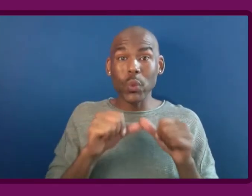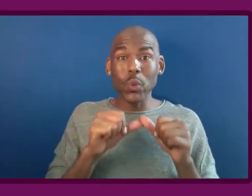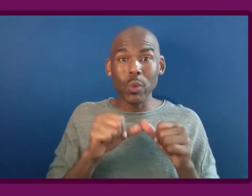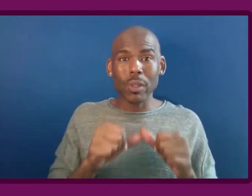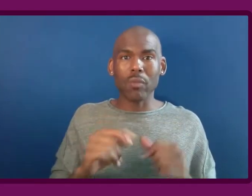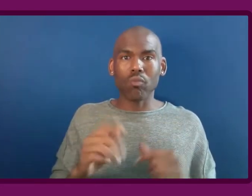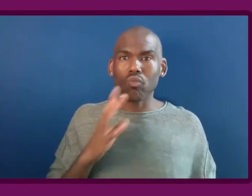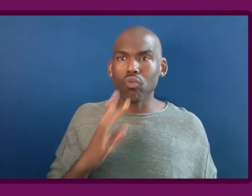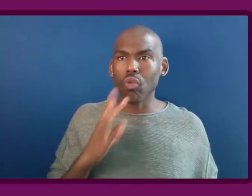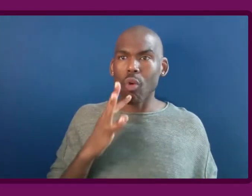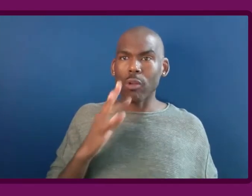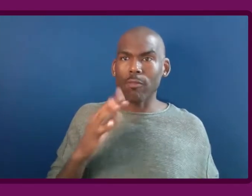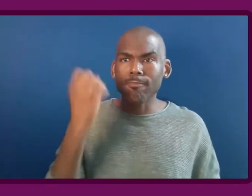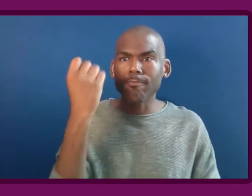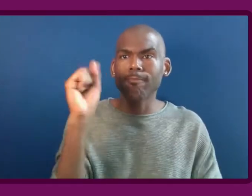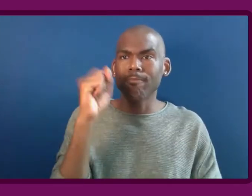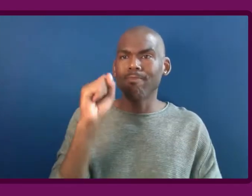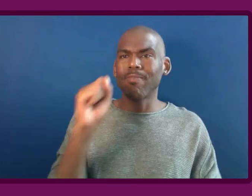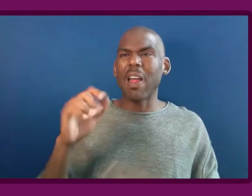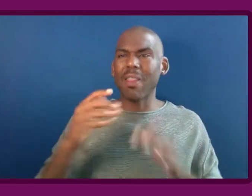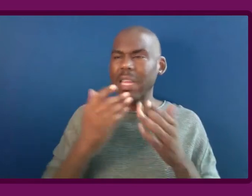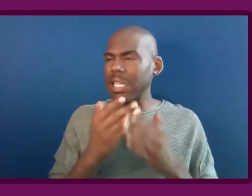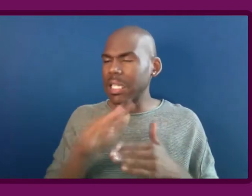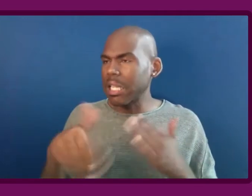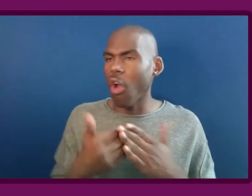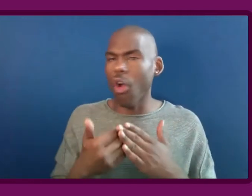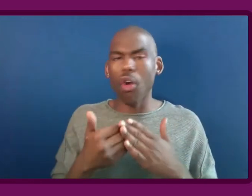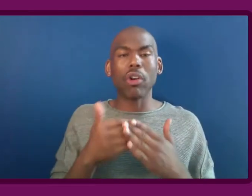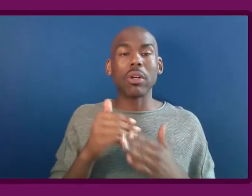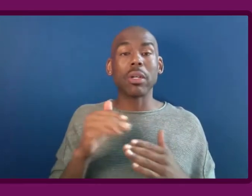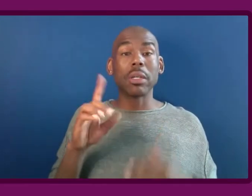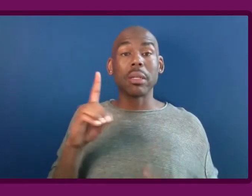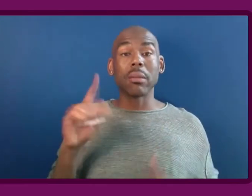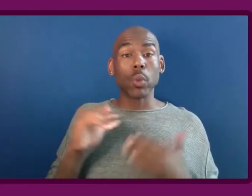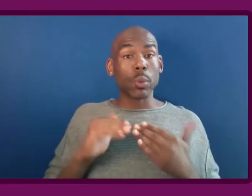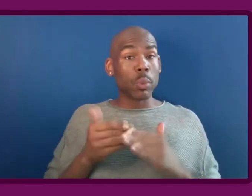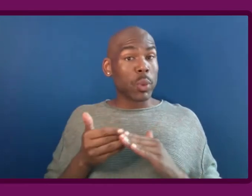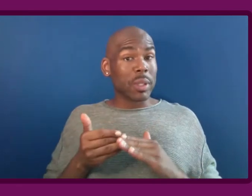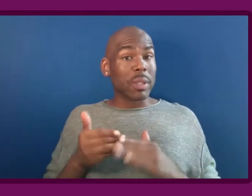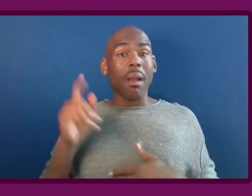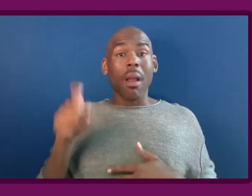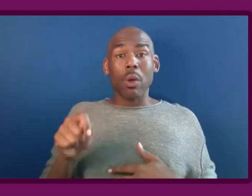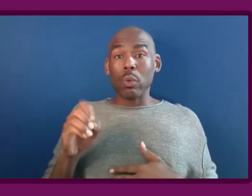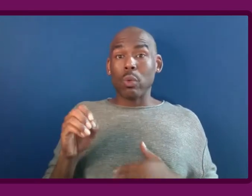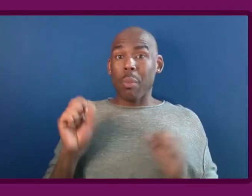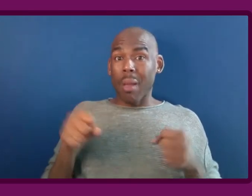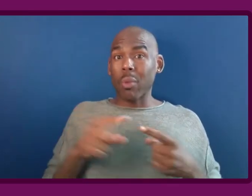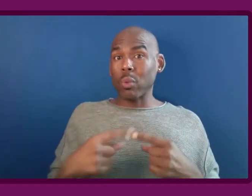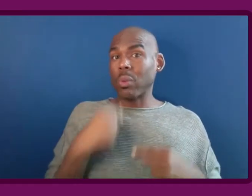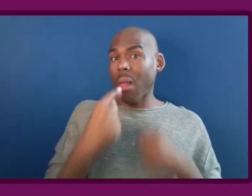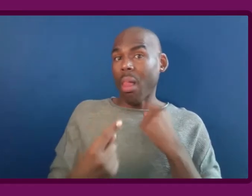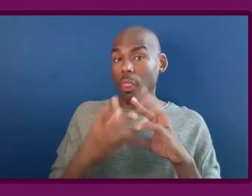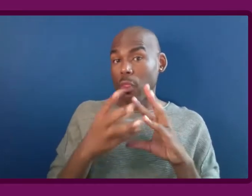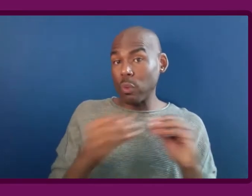to keep on raising our voices, as part of the disabled community, to be able to tell